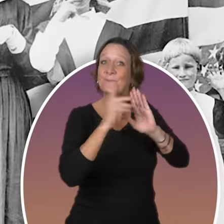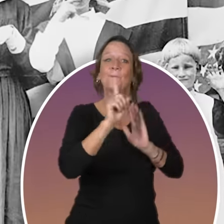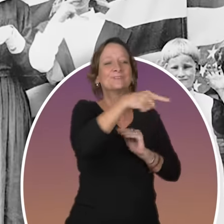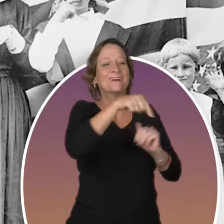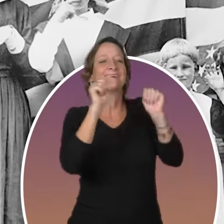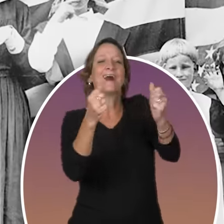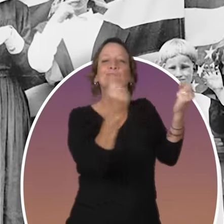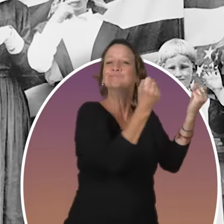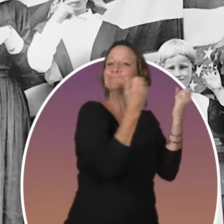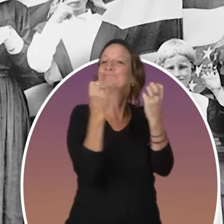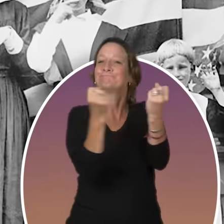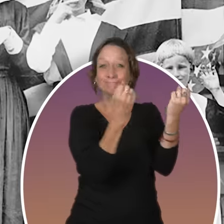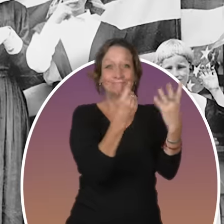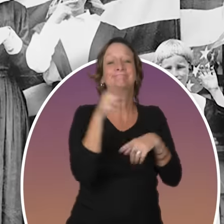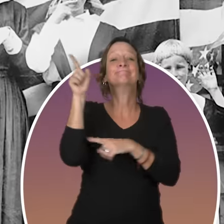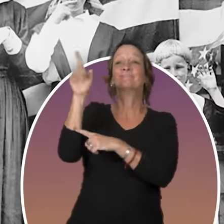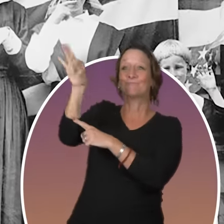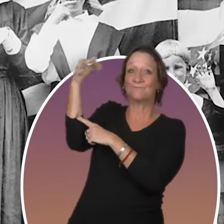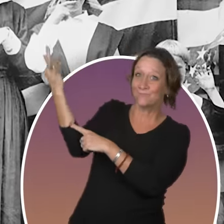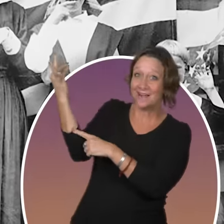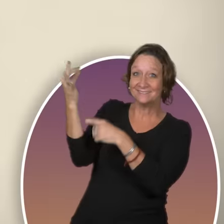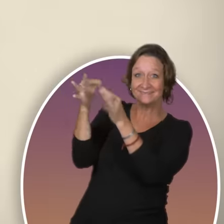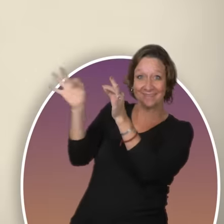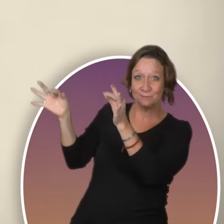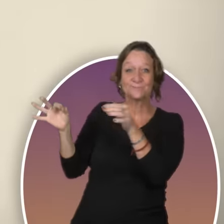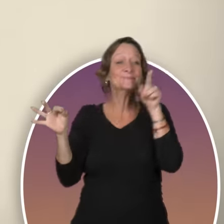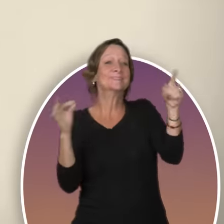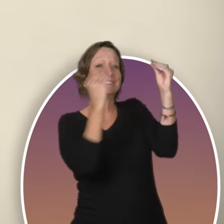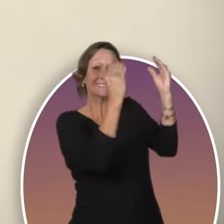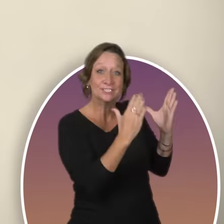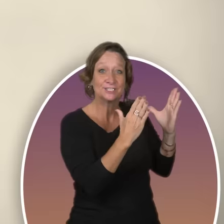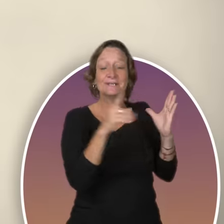to a Deaf community where they could sign with each other. The French sign language